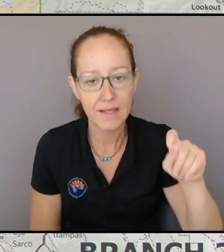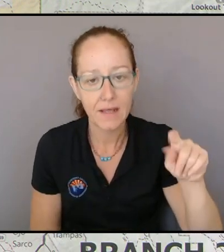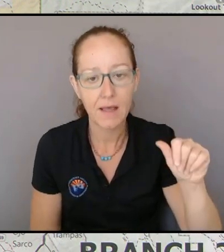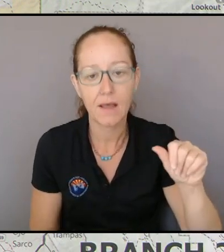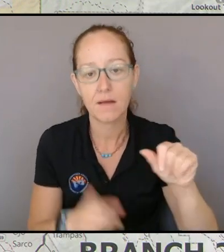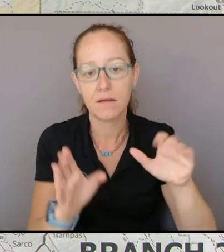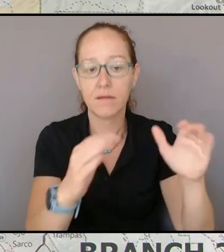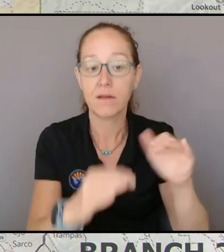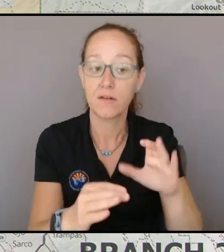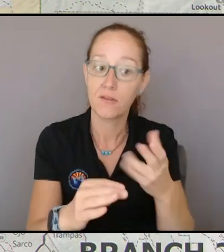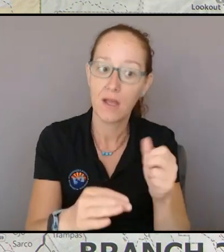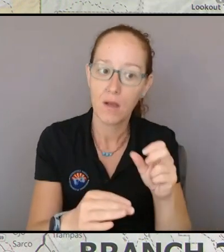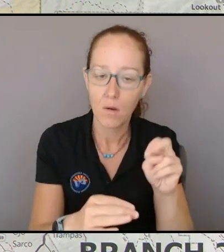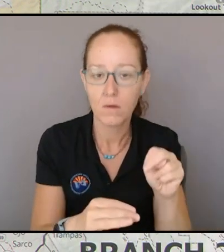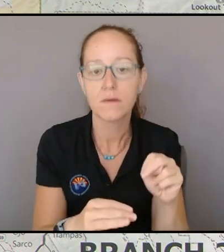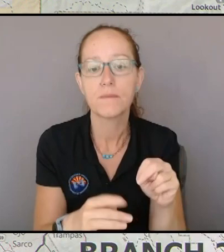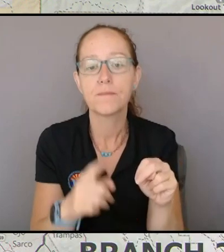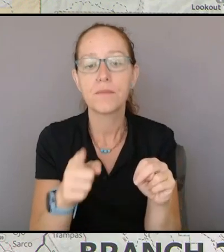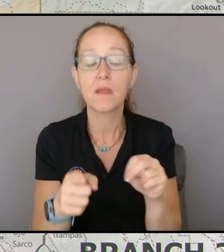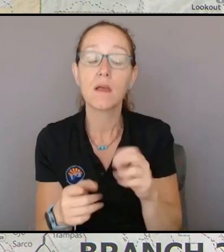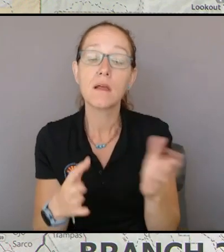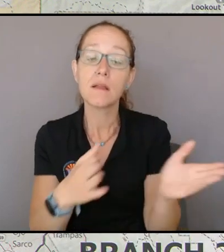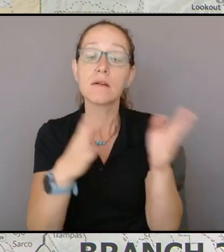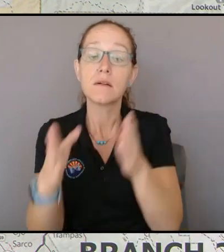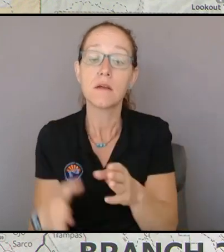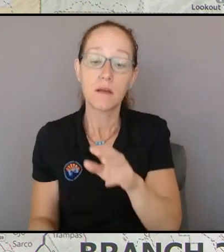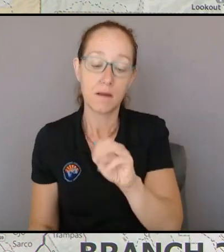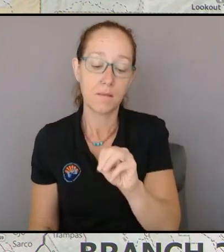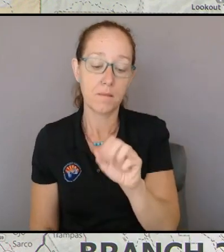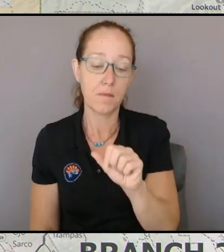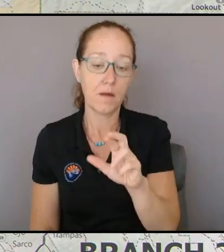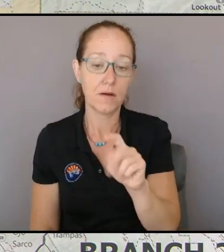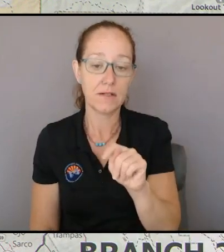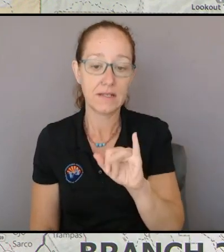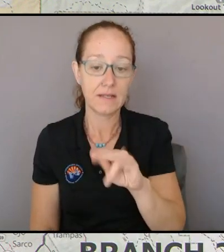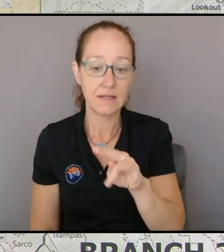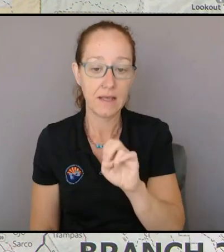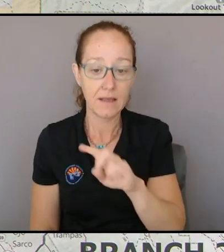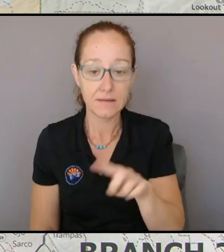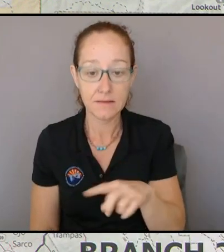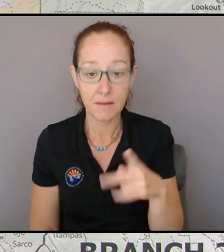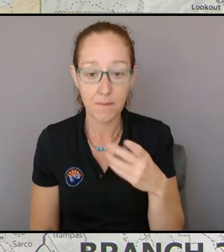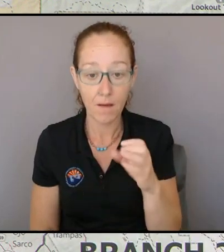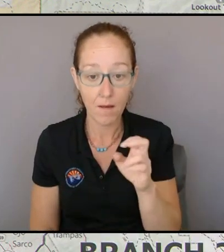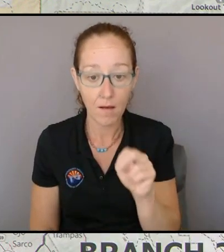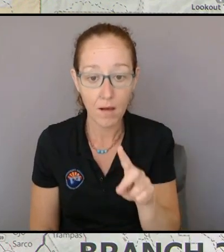easternmost end of the Duran Creek and it was blown